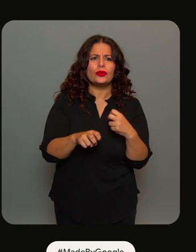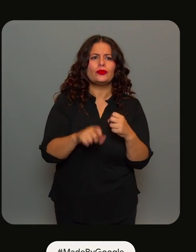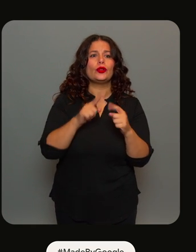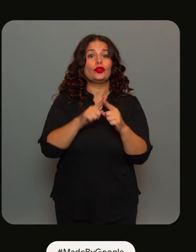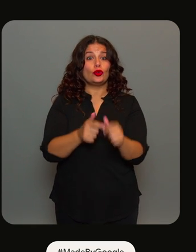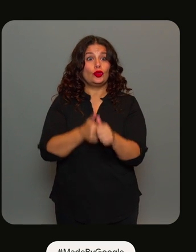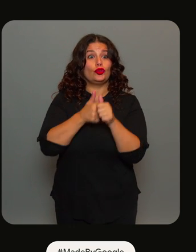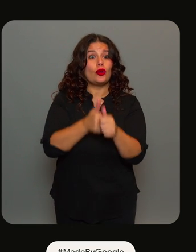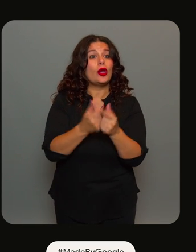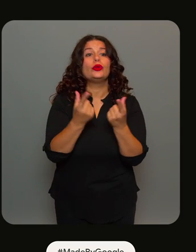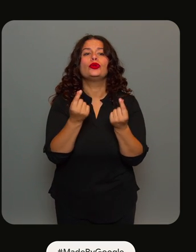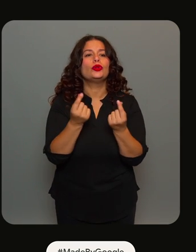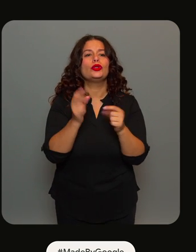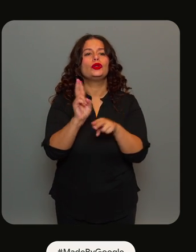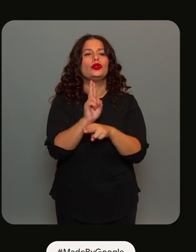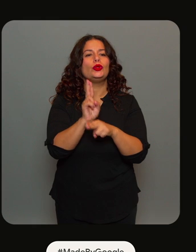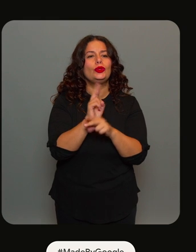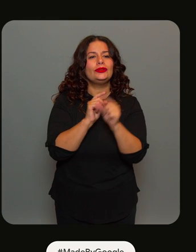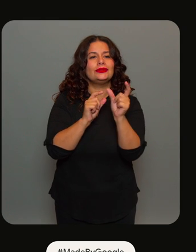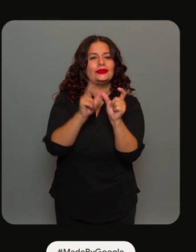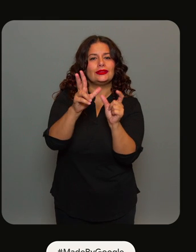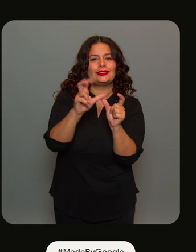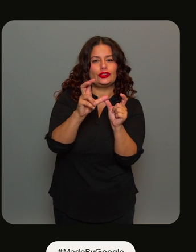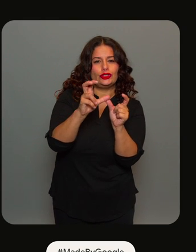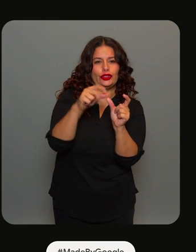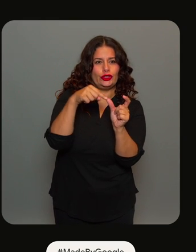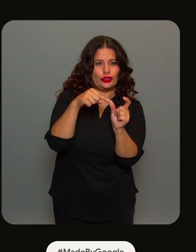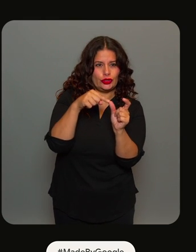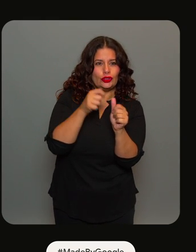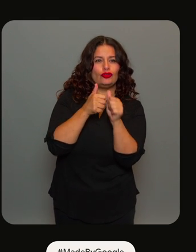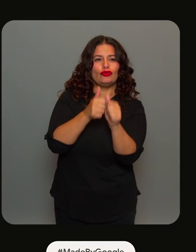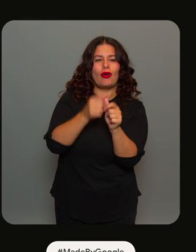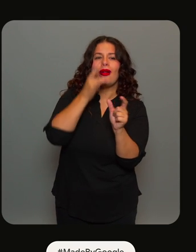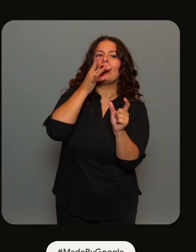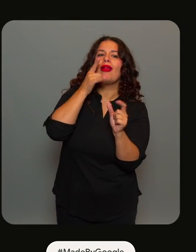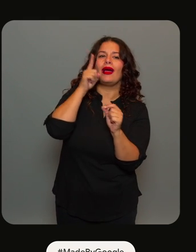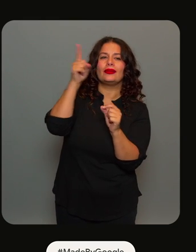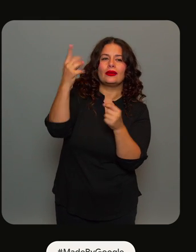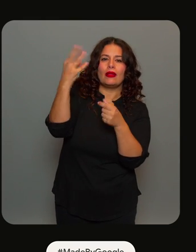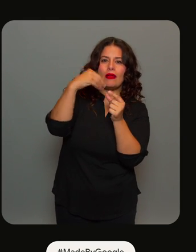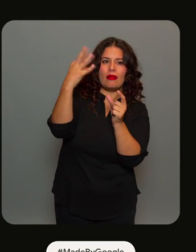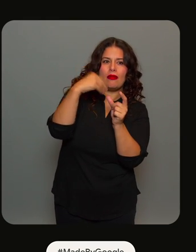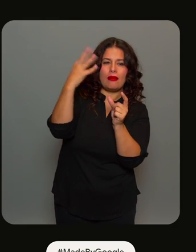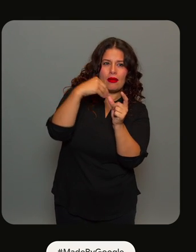The photo means light. And essentially what we're trying to do is determine the effects of light on your pulse.